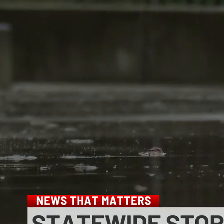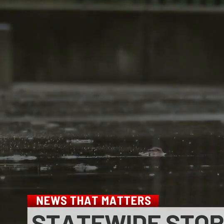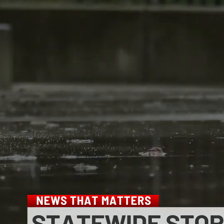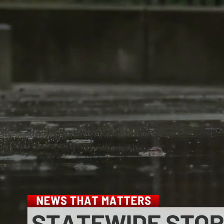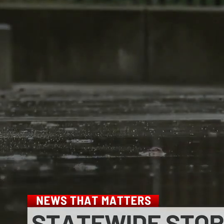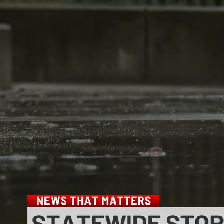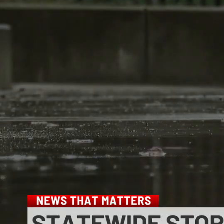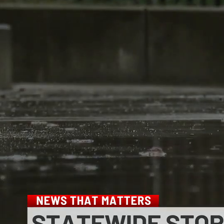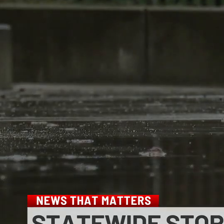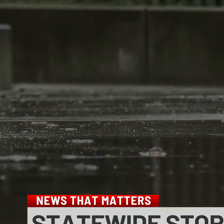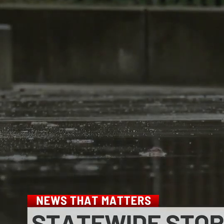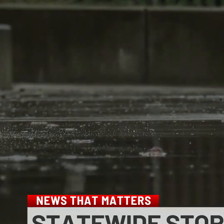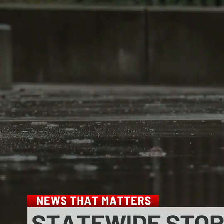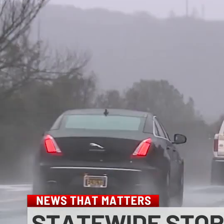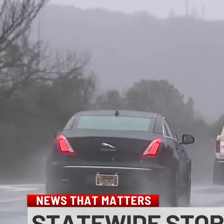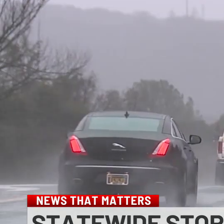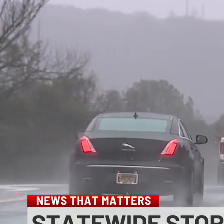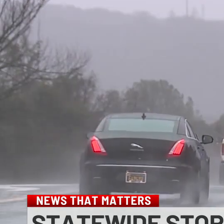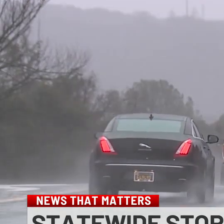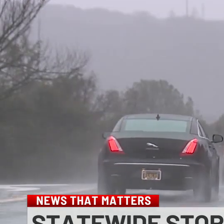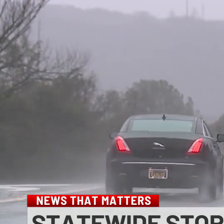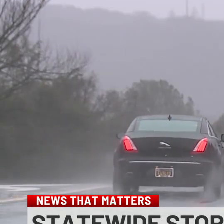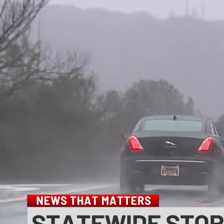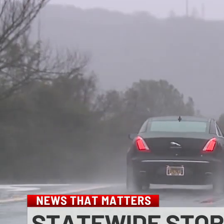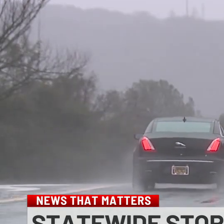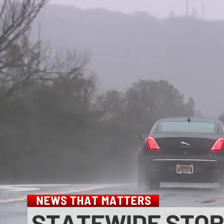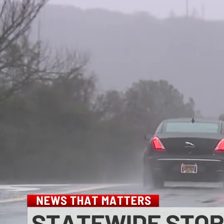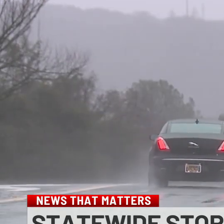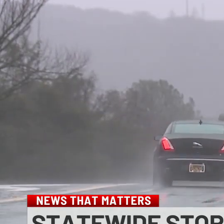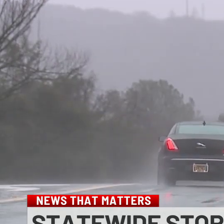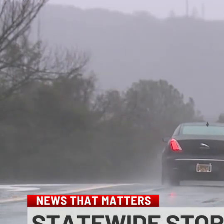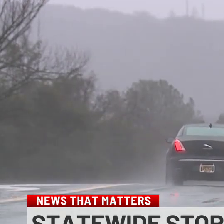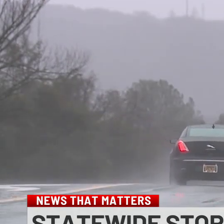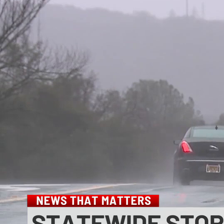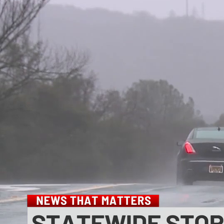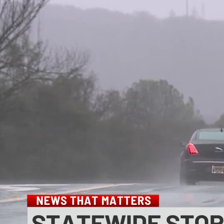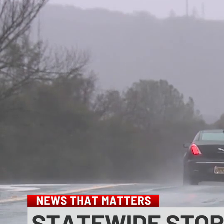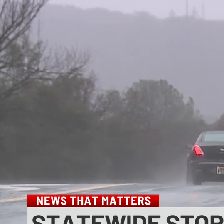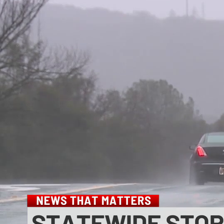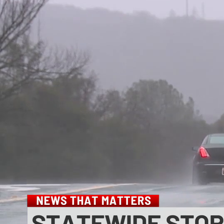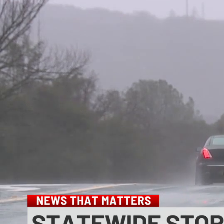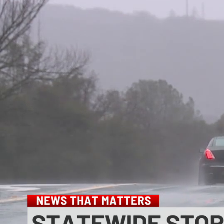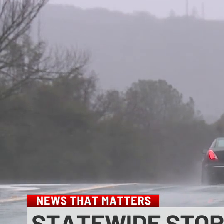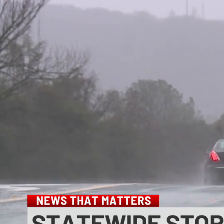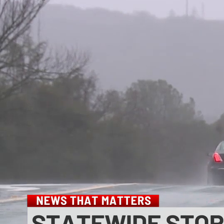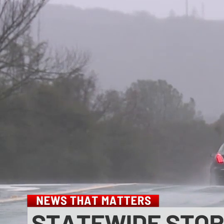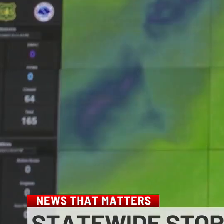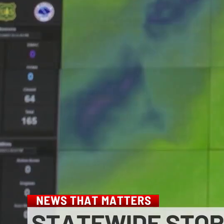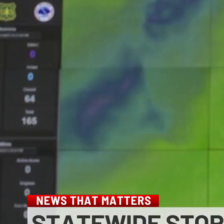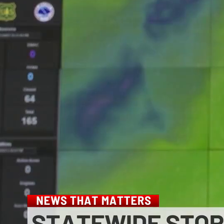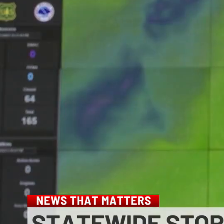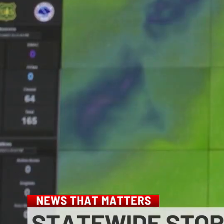OFFICE TO BE STORM-RELATED. IT'S THESE RECENT EXTREME WEATHER OUTCOMES IN CALIFORNIA THAT LED GOVERNOR NEWSOM TO ASK PRESIDENT BIDEN FOR A